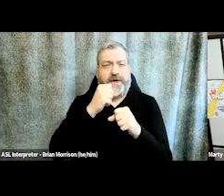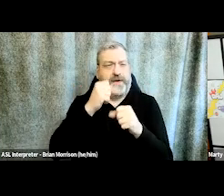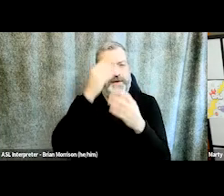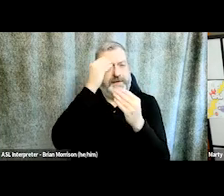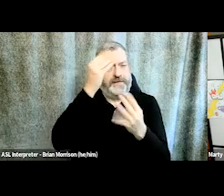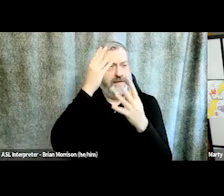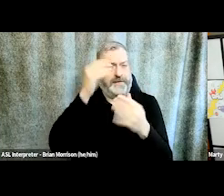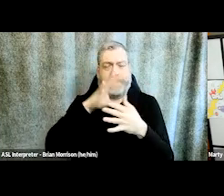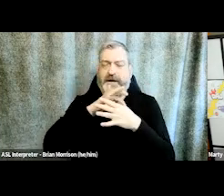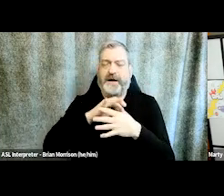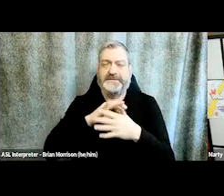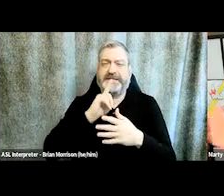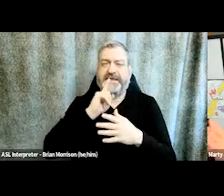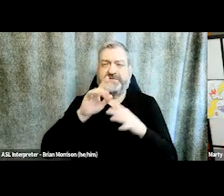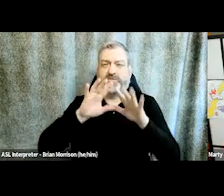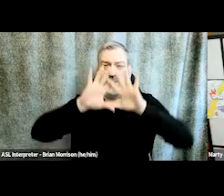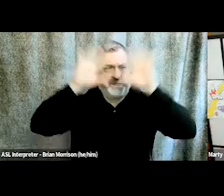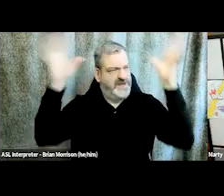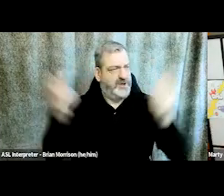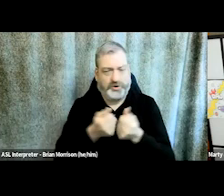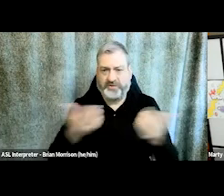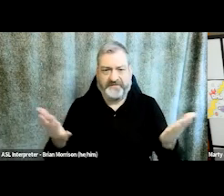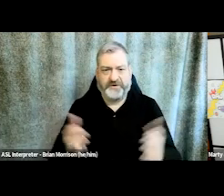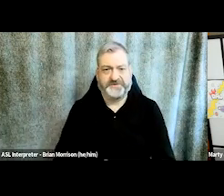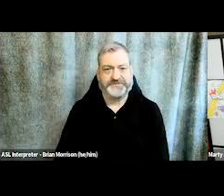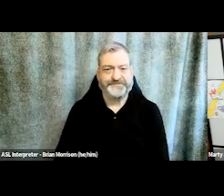And finally, that this affects all ages.